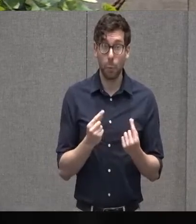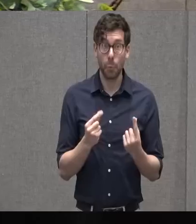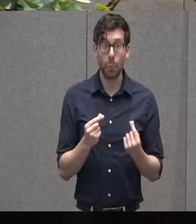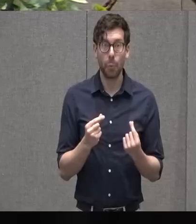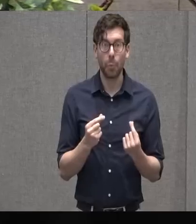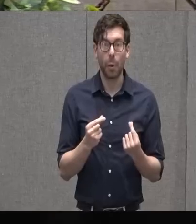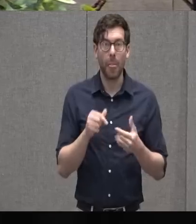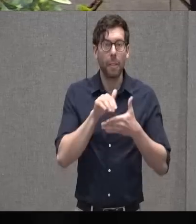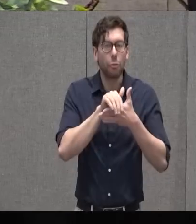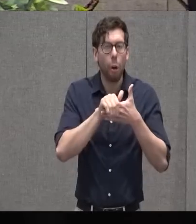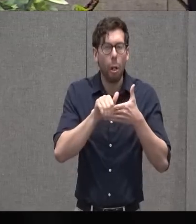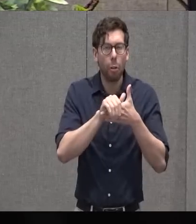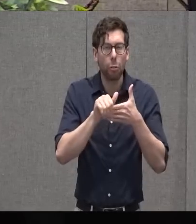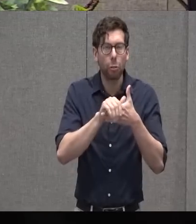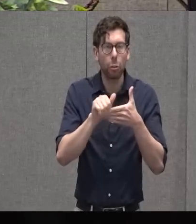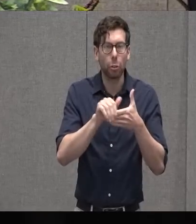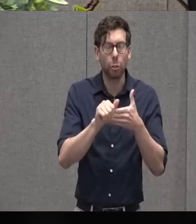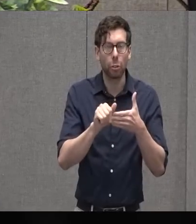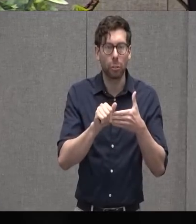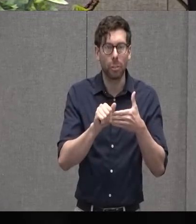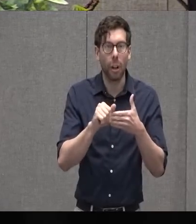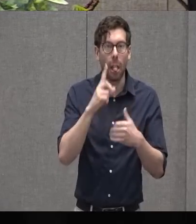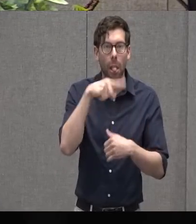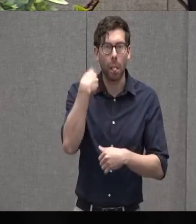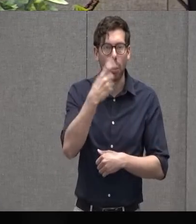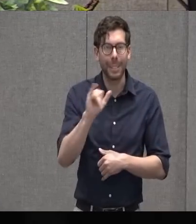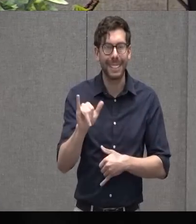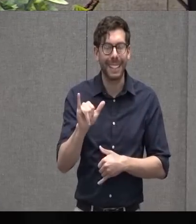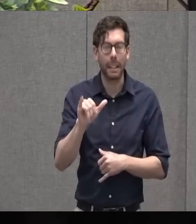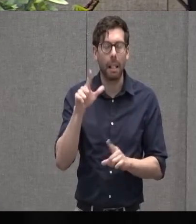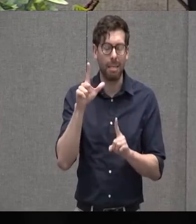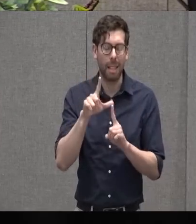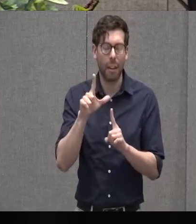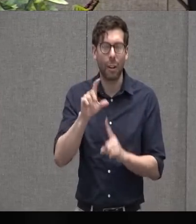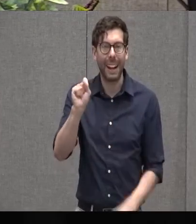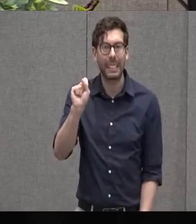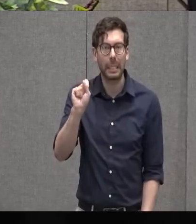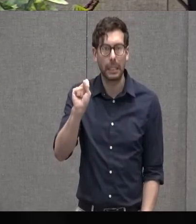Looks like the letter S and I'll put two lines through it.